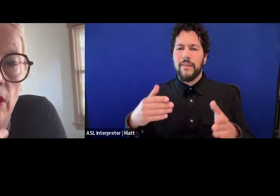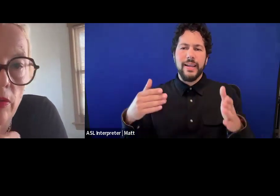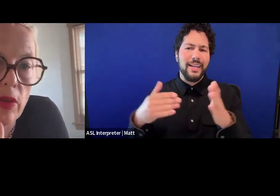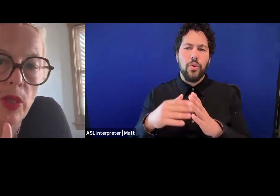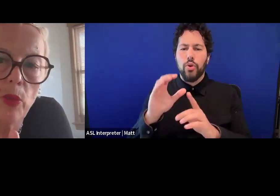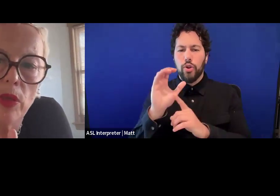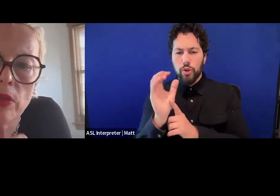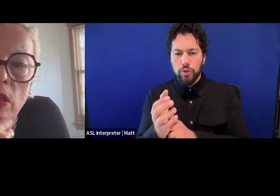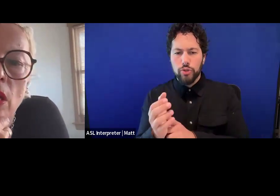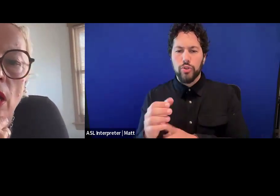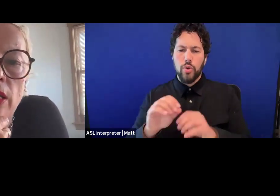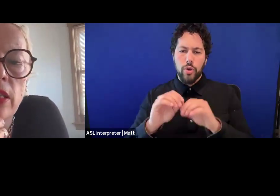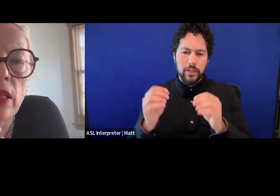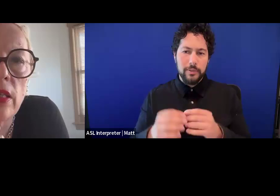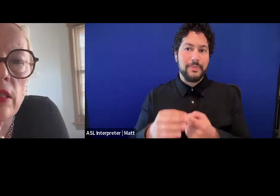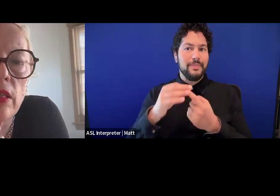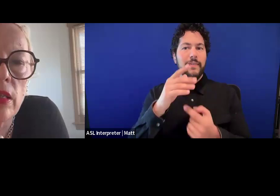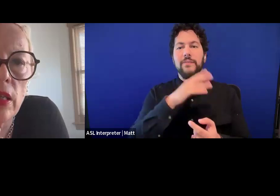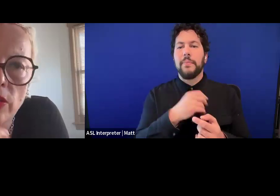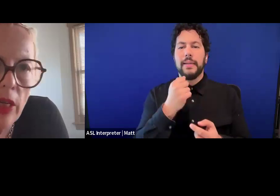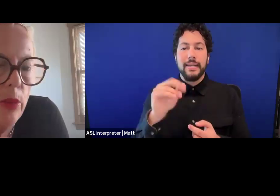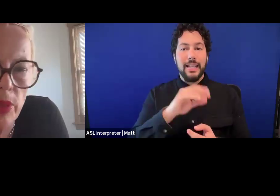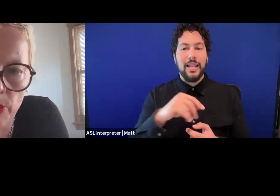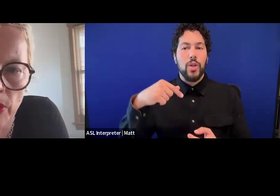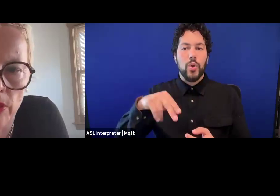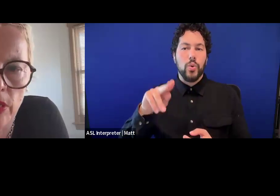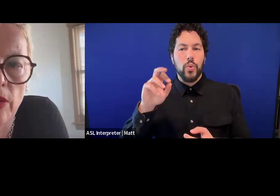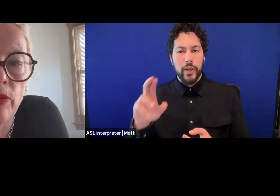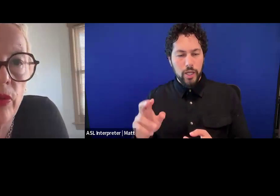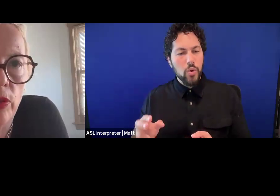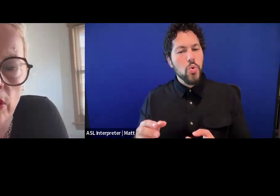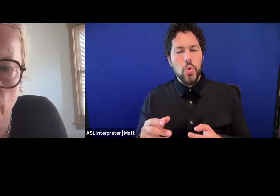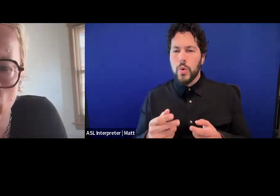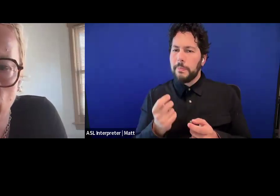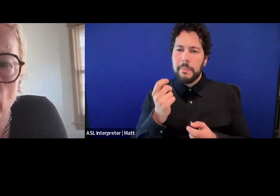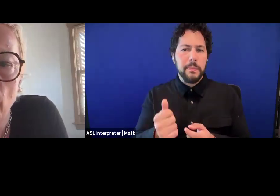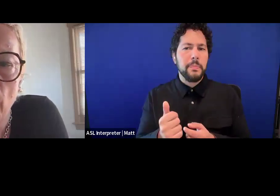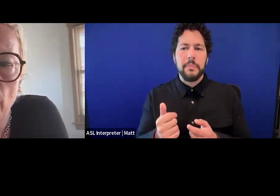And queer ones, I think is… incredibly sparse on fugitive.